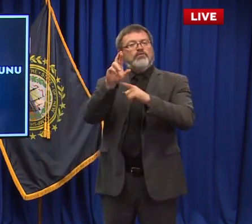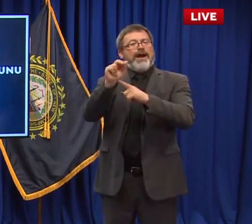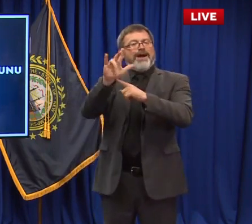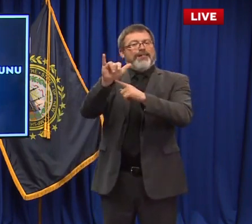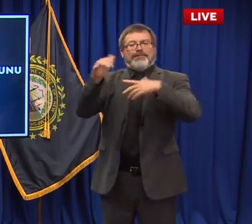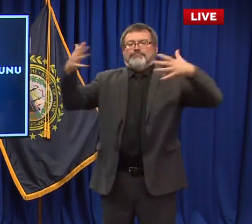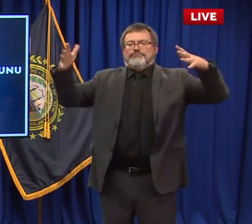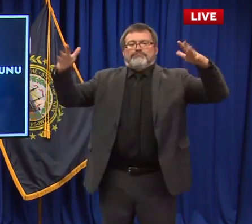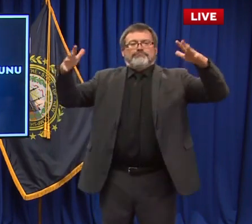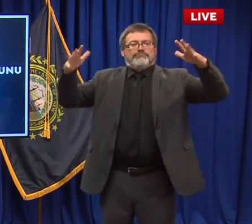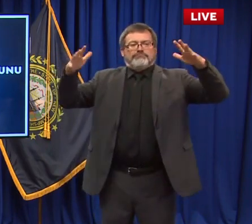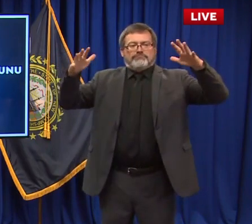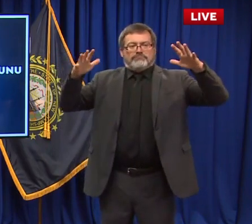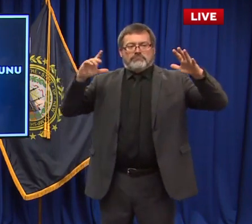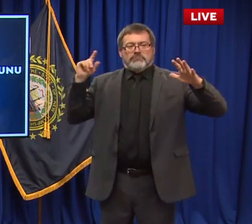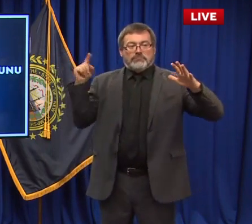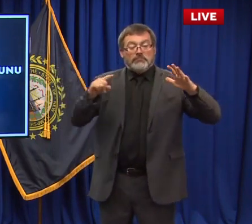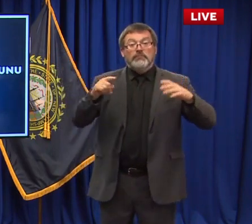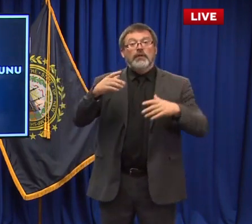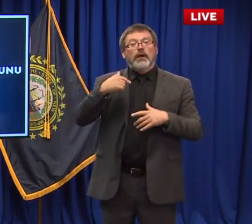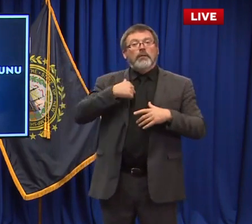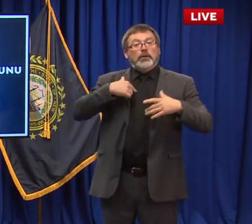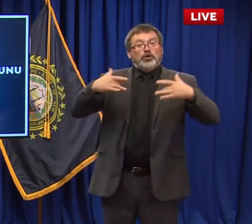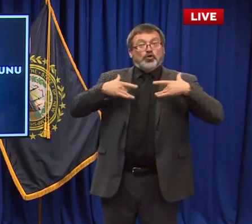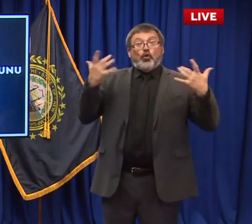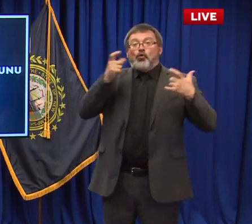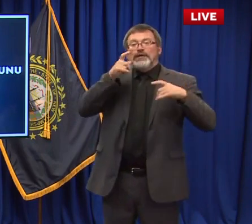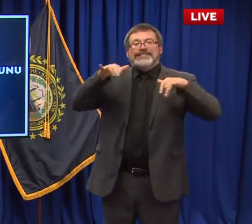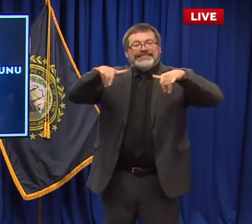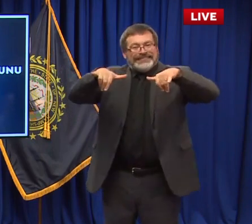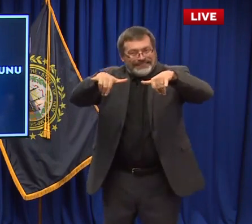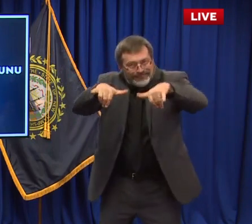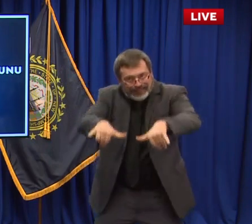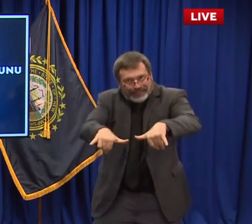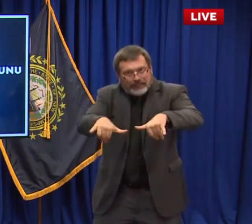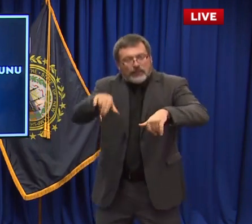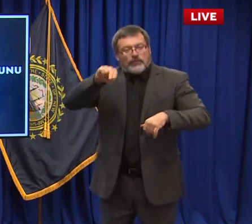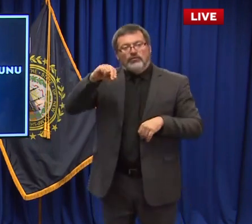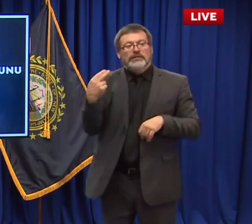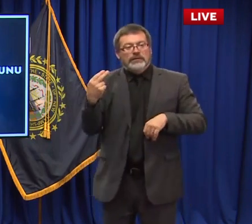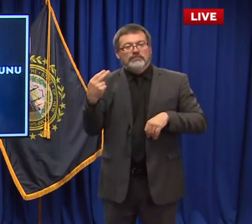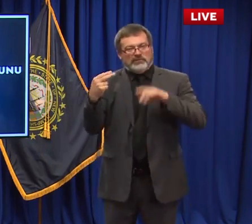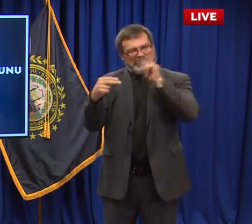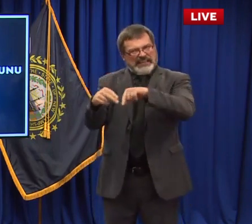QUARANTINE IS NOT IN PLACE FOR A ONE-DAY NEW BED -- ONE-DAY EVENT.